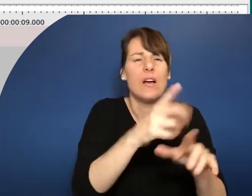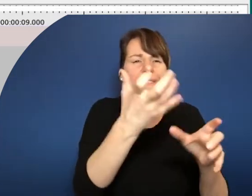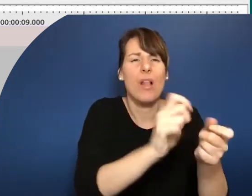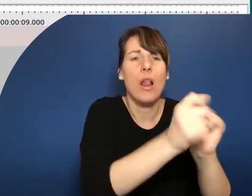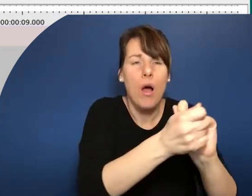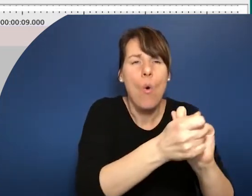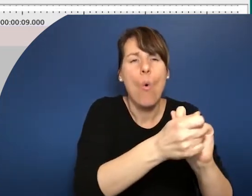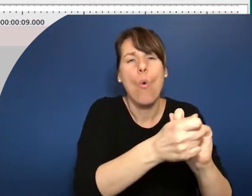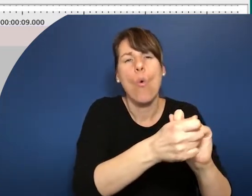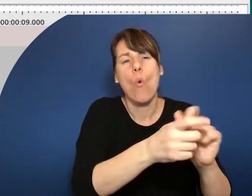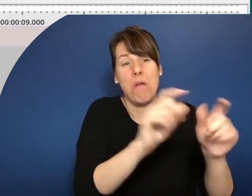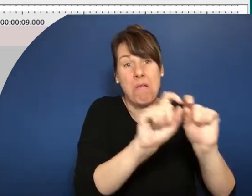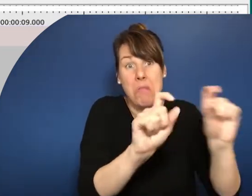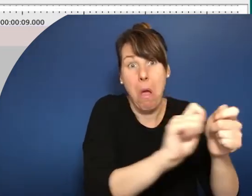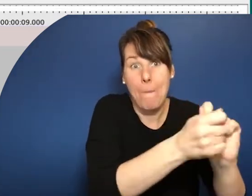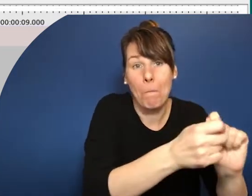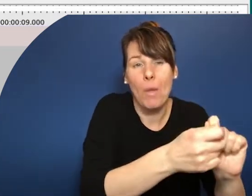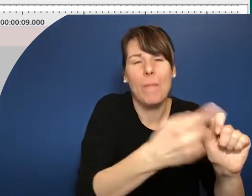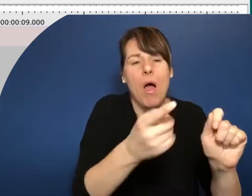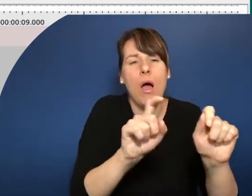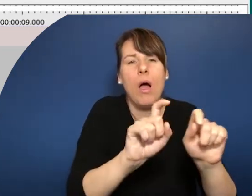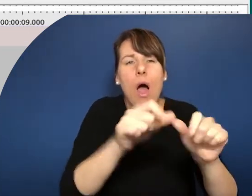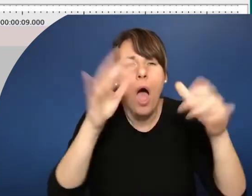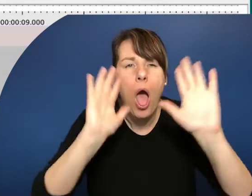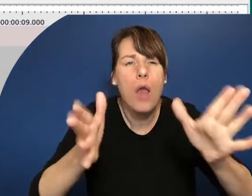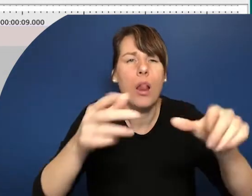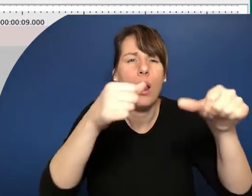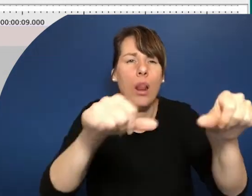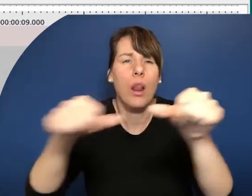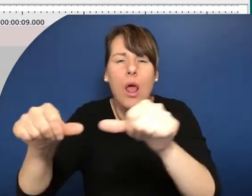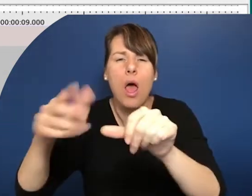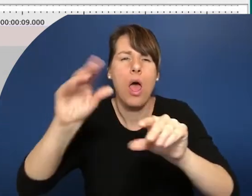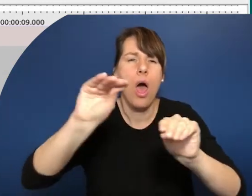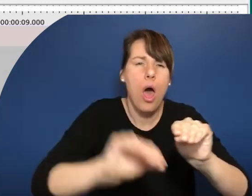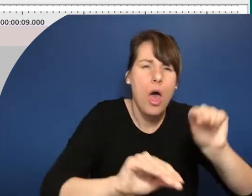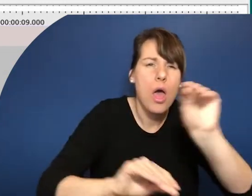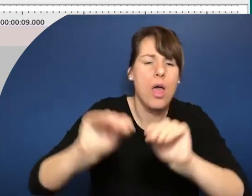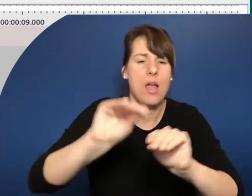start creating your tiers on Elan, but later you may want to revise them